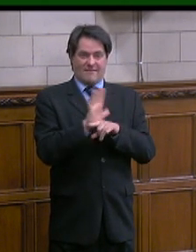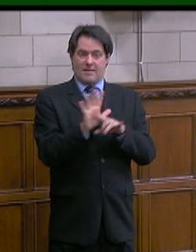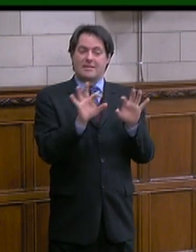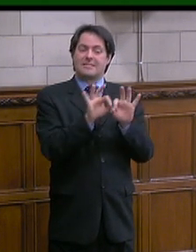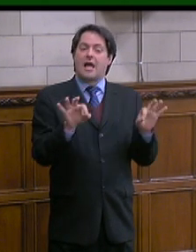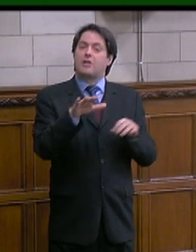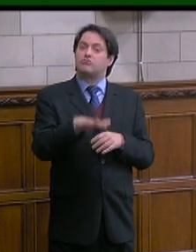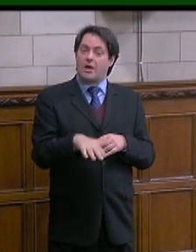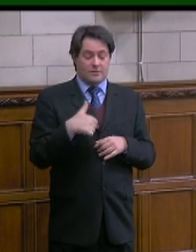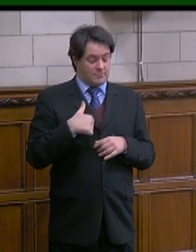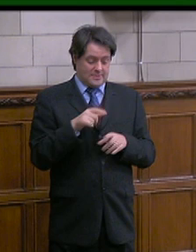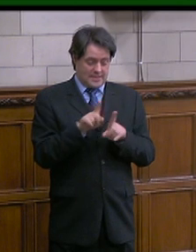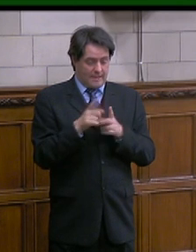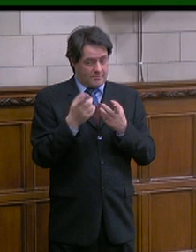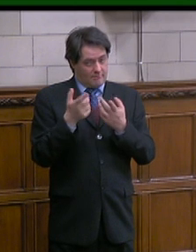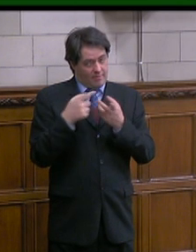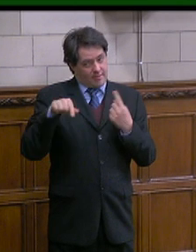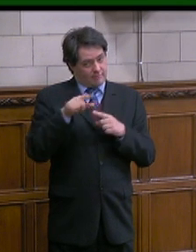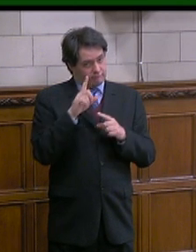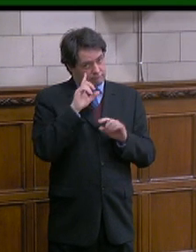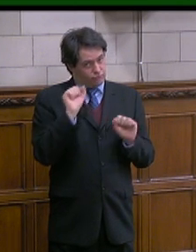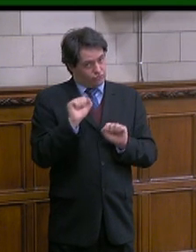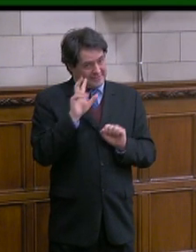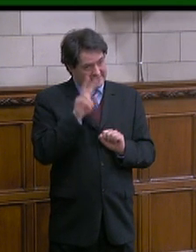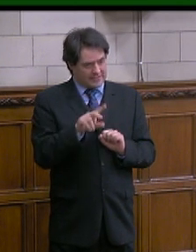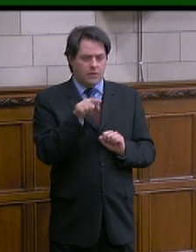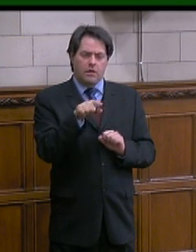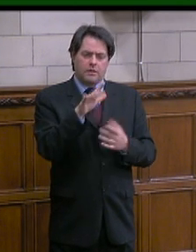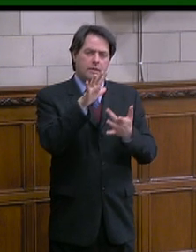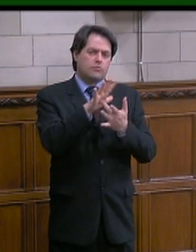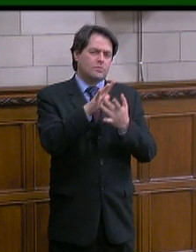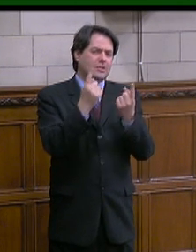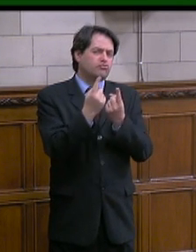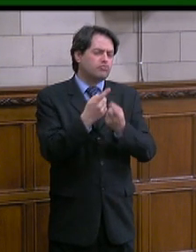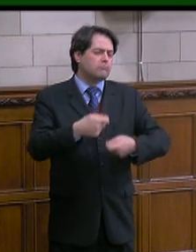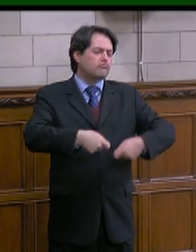While I have not yet seen the film, it raises important questions about the isolation that